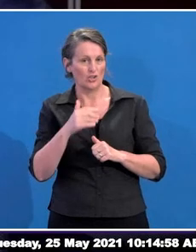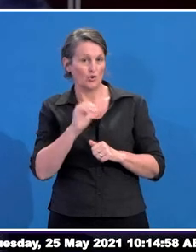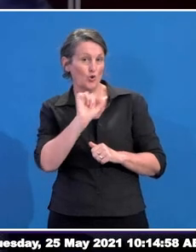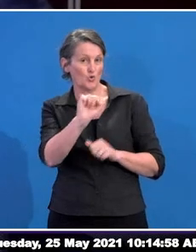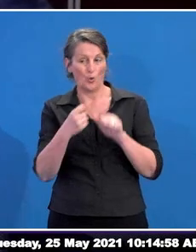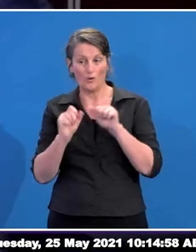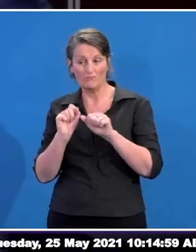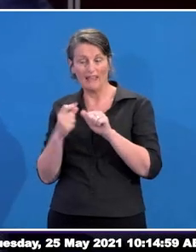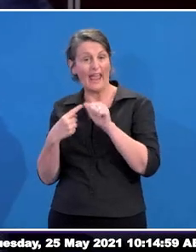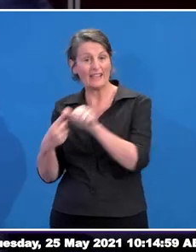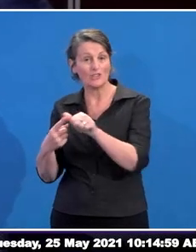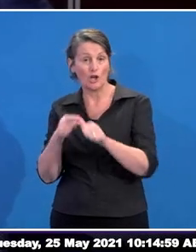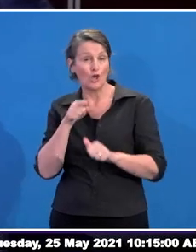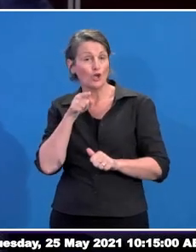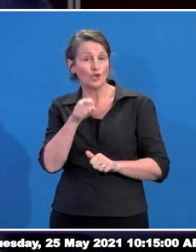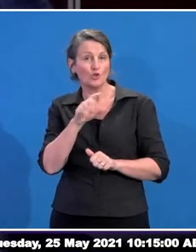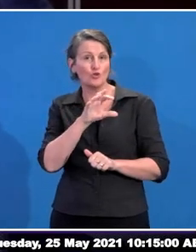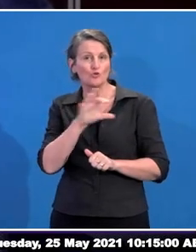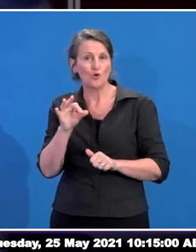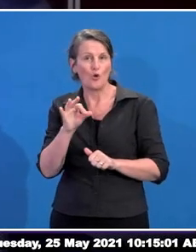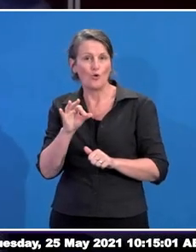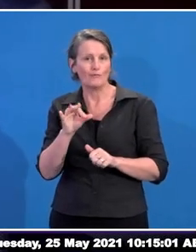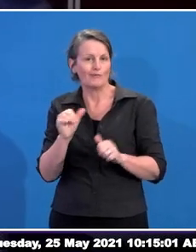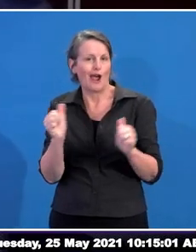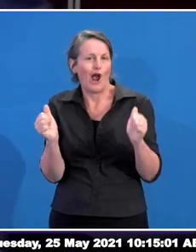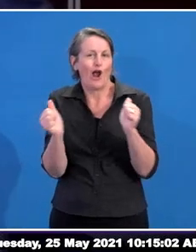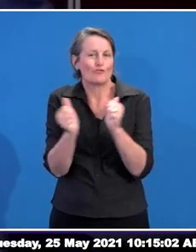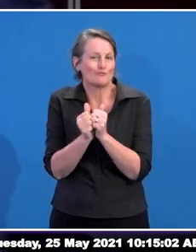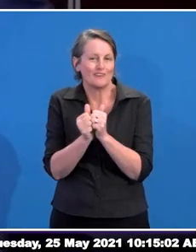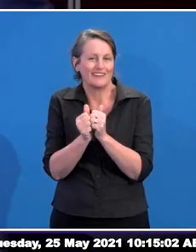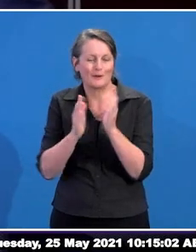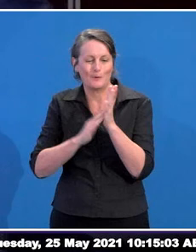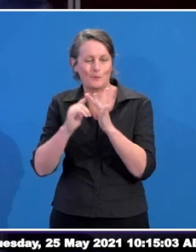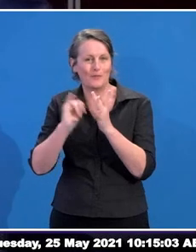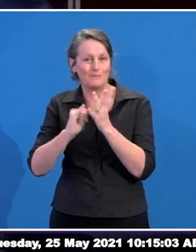necessarily agree with what Ms Luff has told you? Is that right?